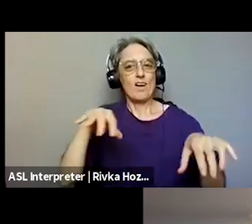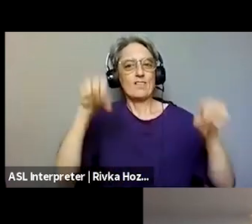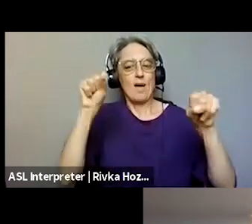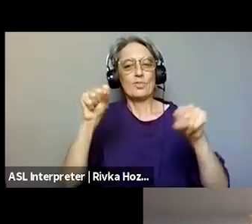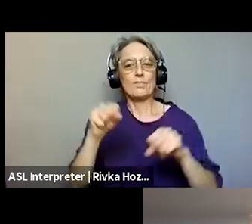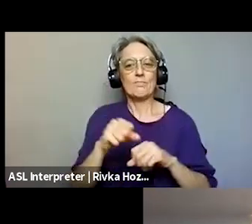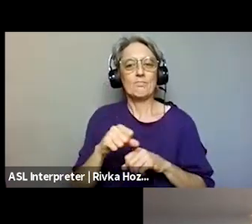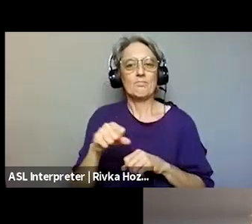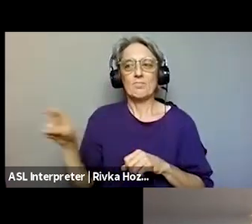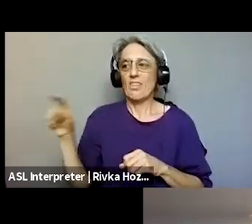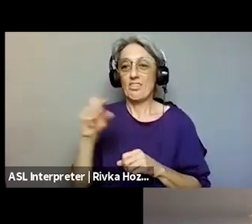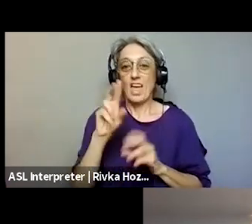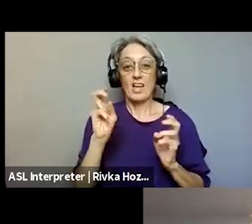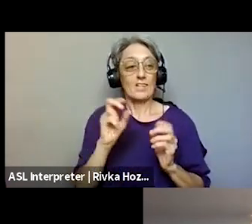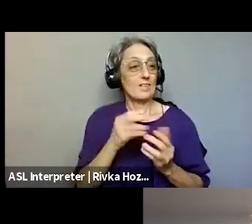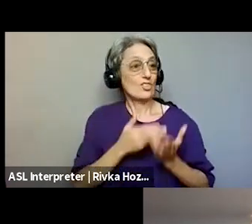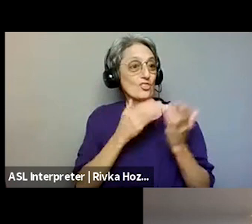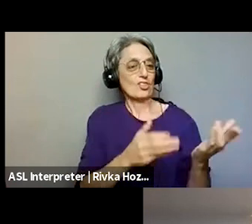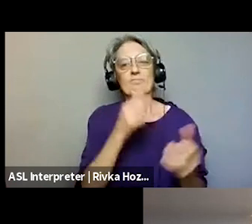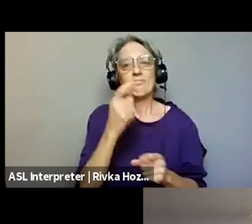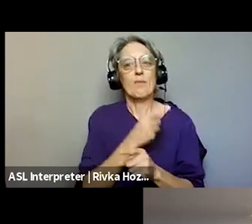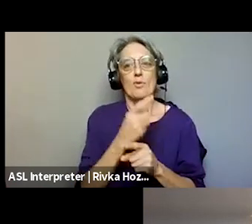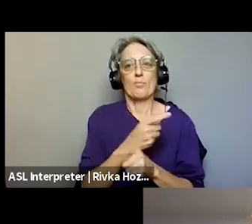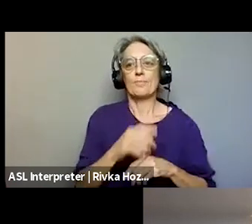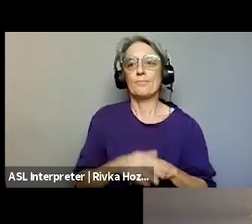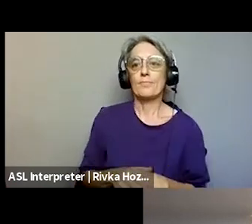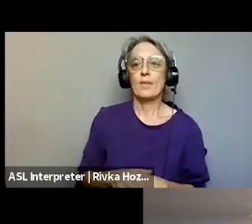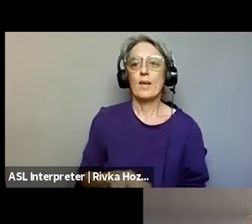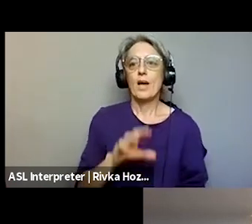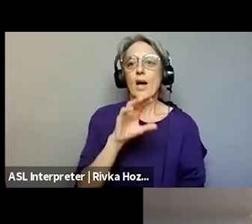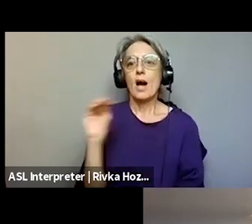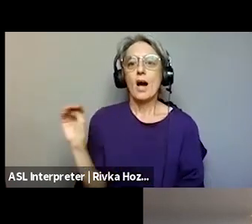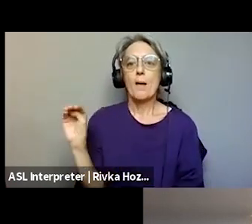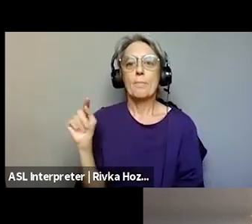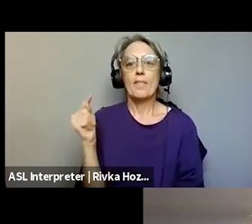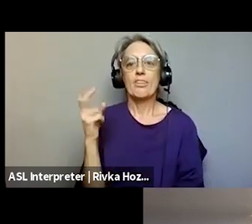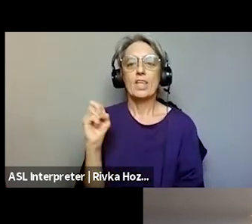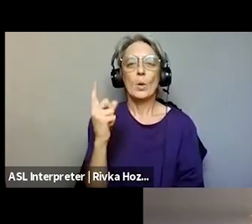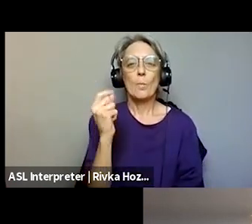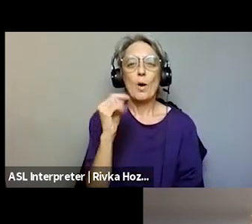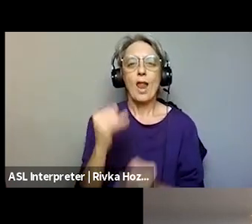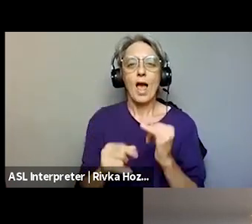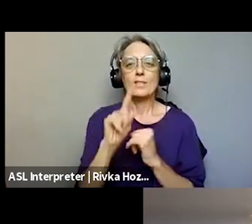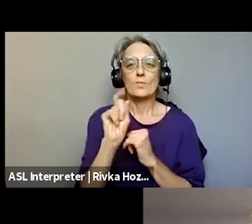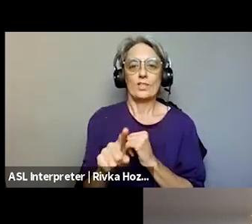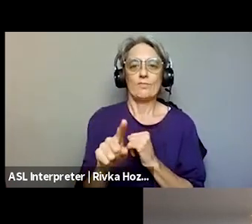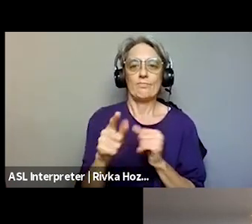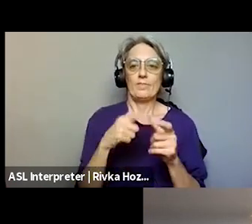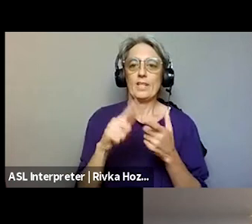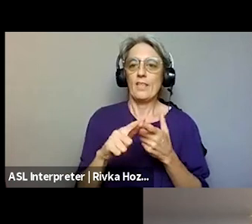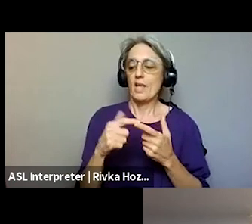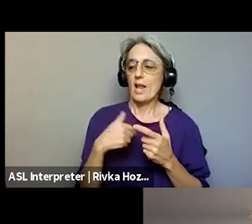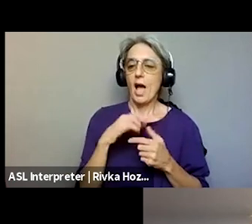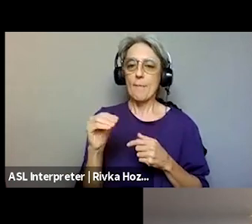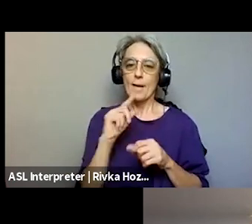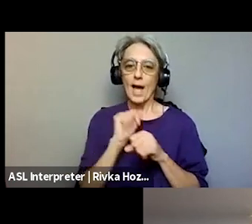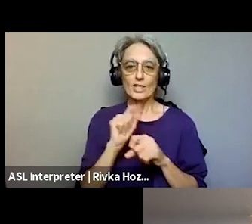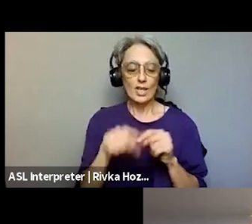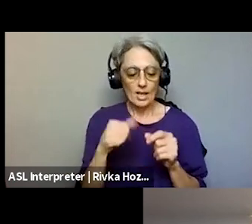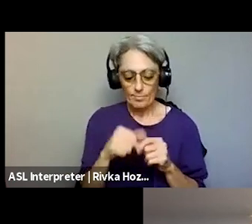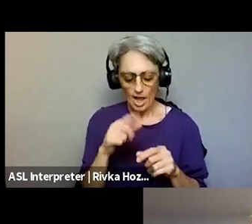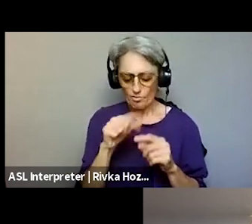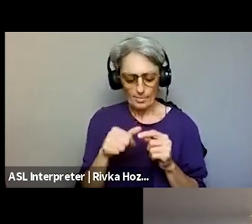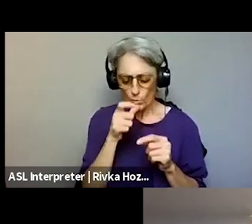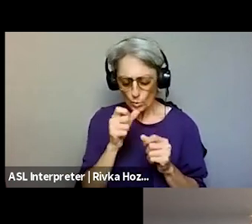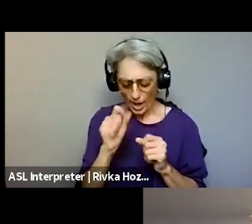that to be raised. The one last question, I don’t remember who brought it up, but it said